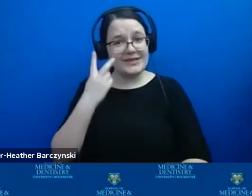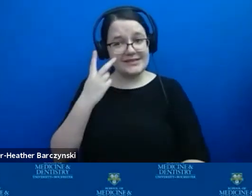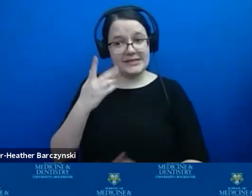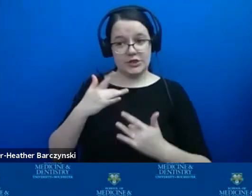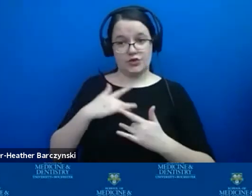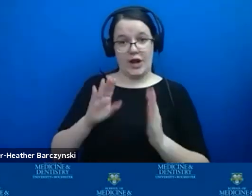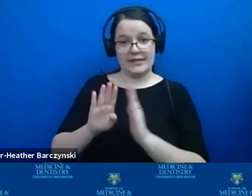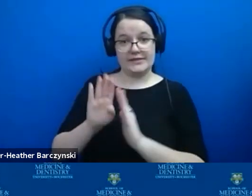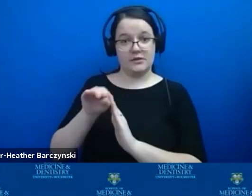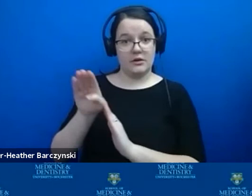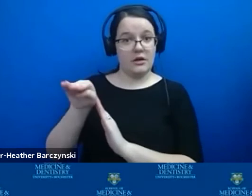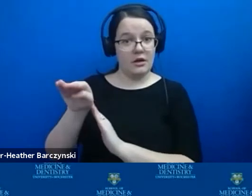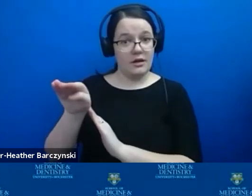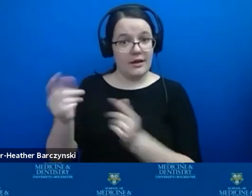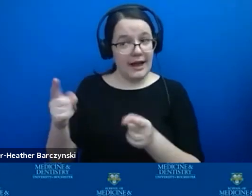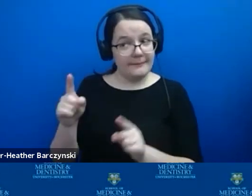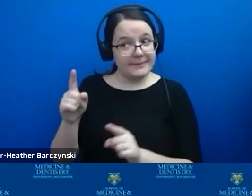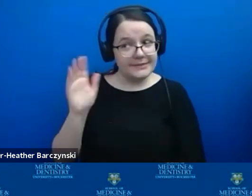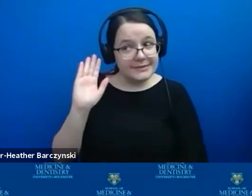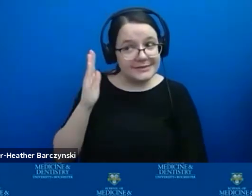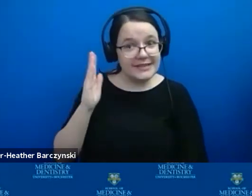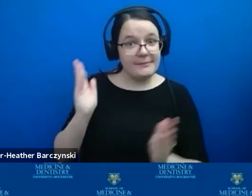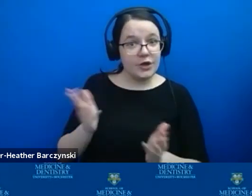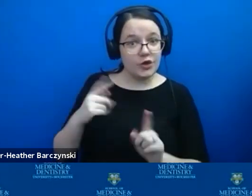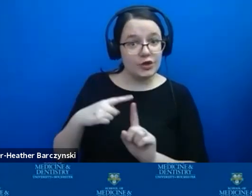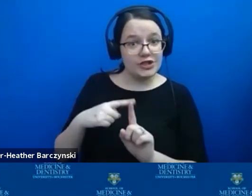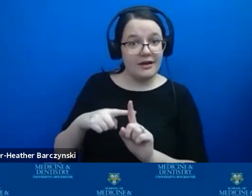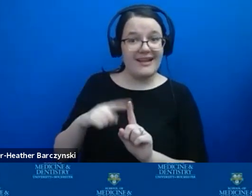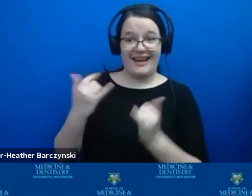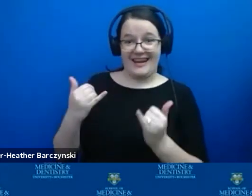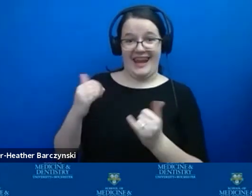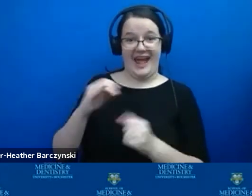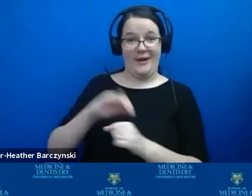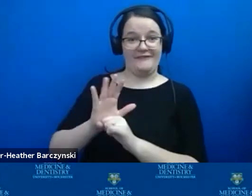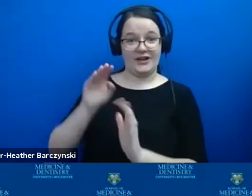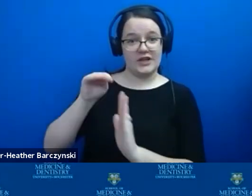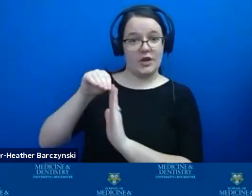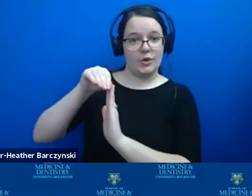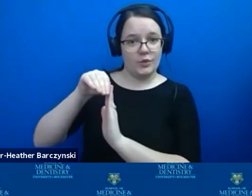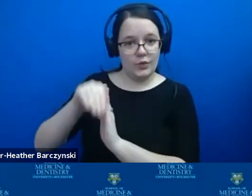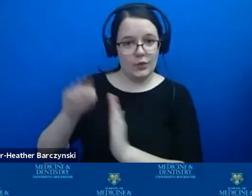is uh around the country are on the downtrend and i would be much more comfortable visiting